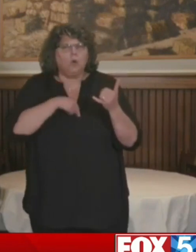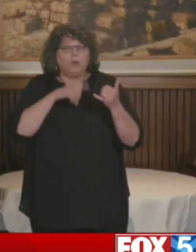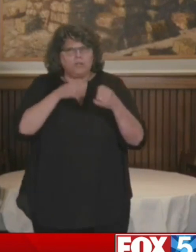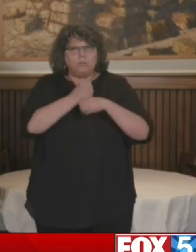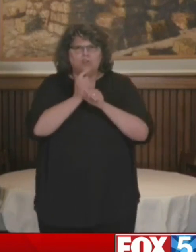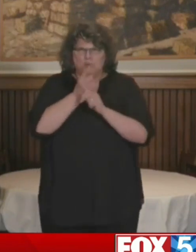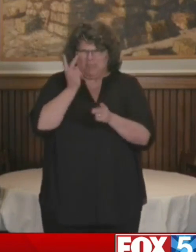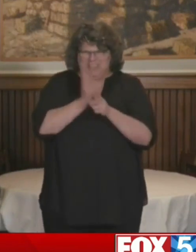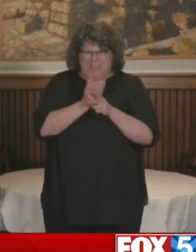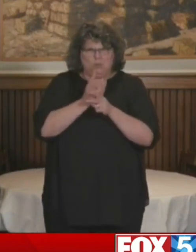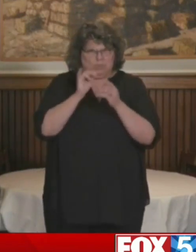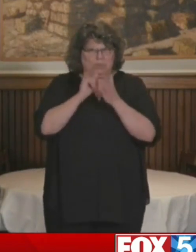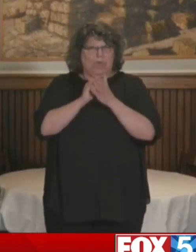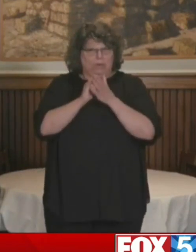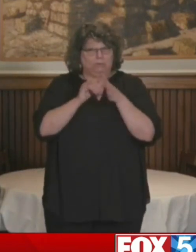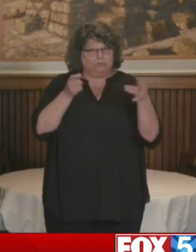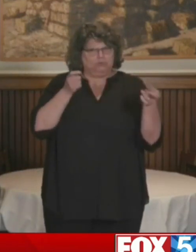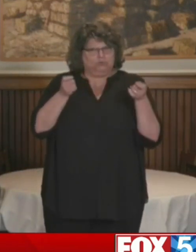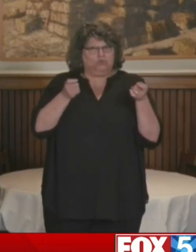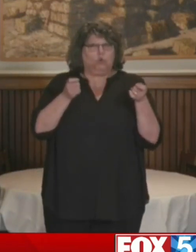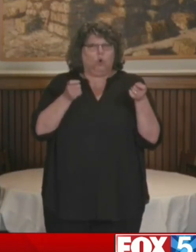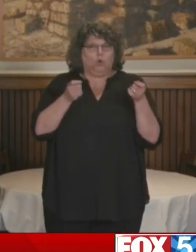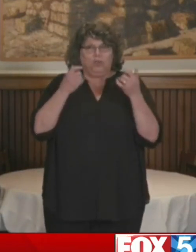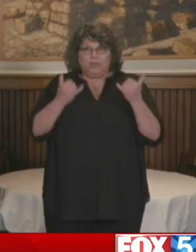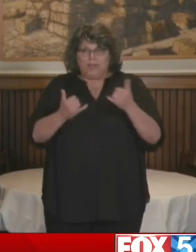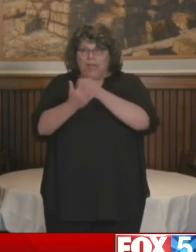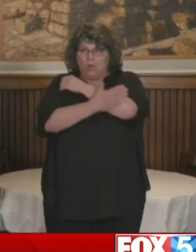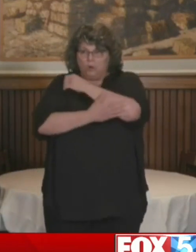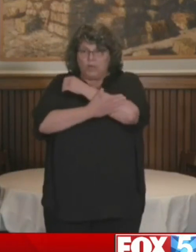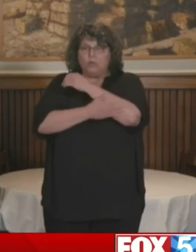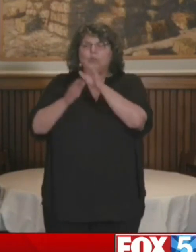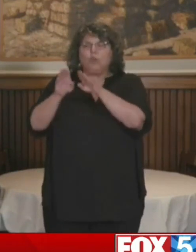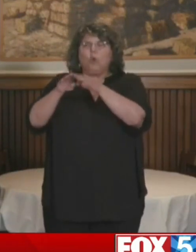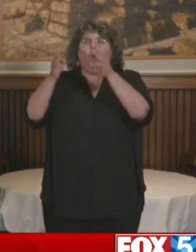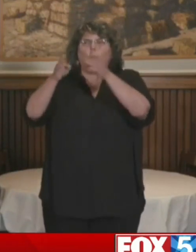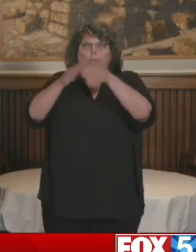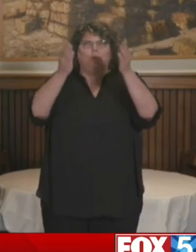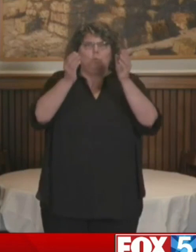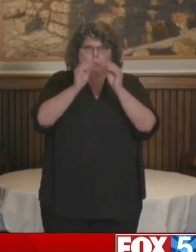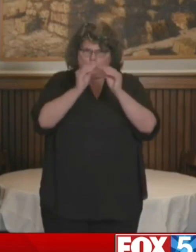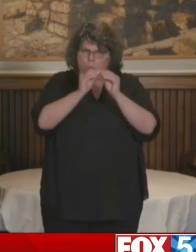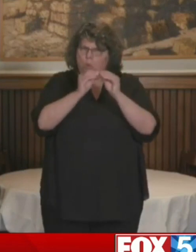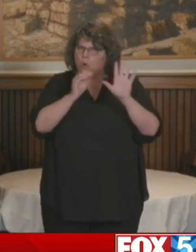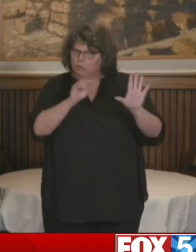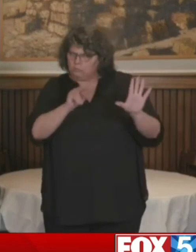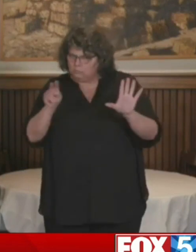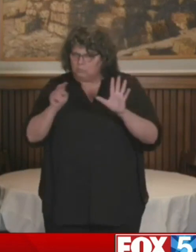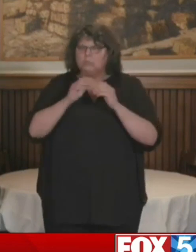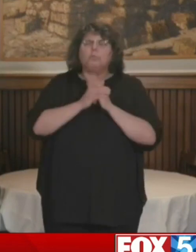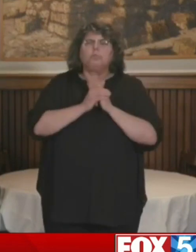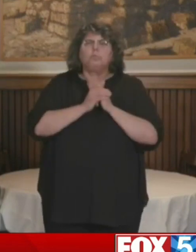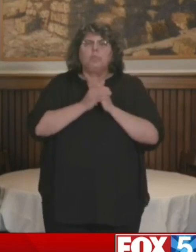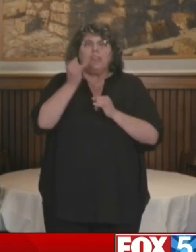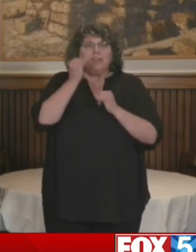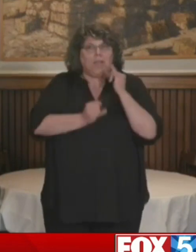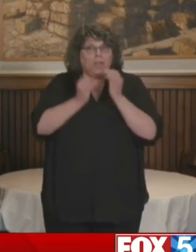WEEKS AND MONTHS BUILDING UP OUR SURGE CAPACITY ACROSS THE STATE. NOW WE NEED TO MAKE SURE THAT THAT'S MAINTAINED AS